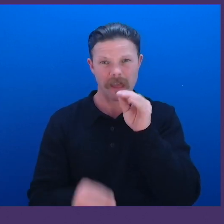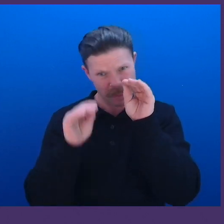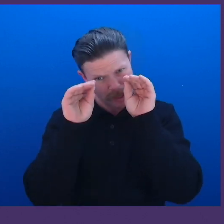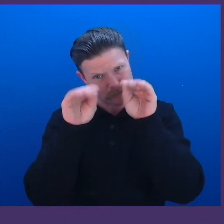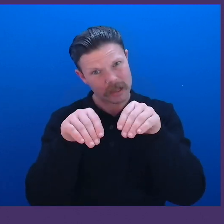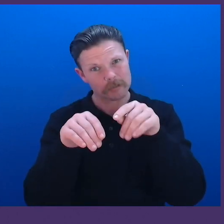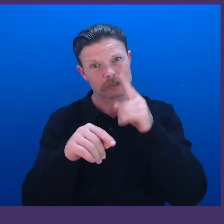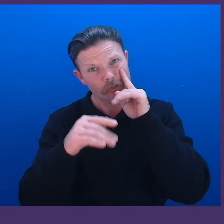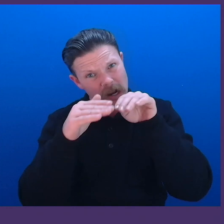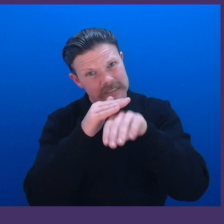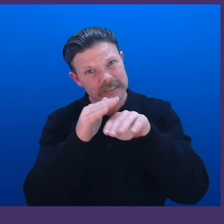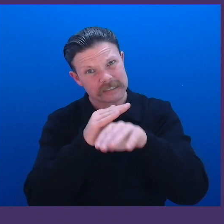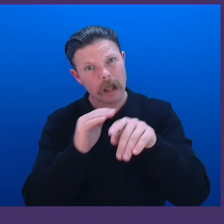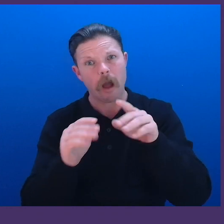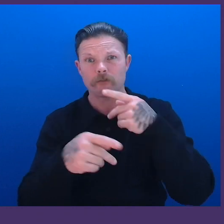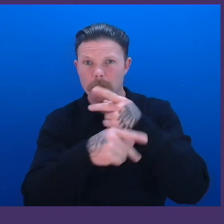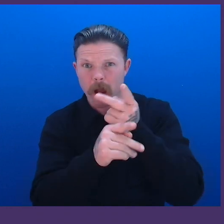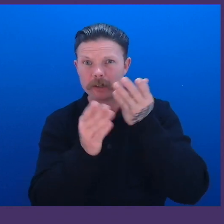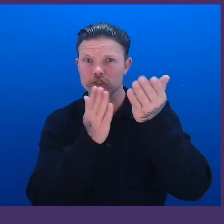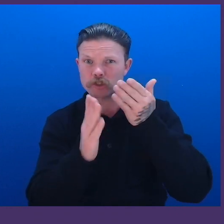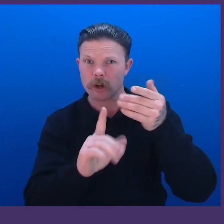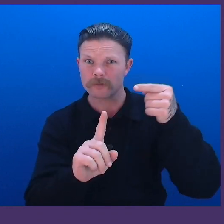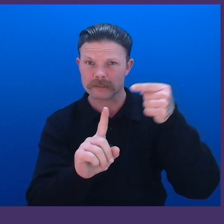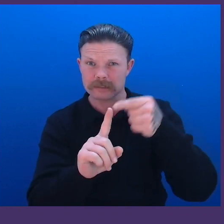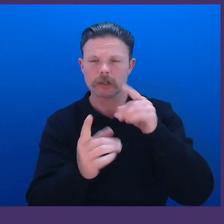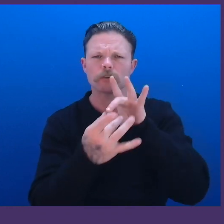on products and services in terms of flexibility,